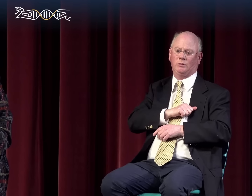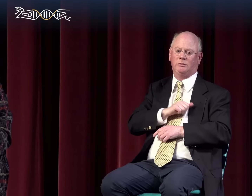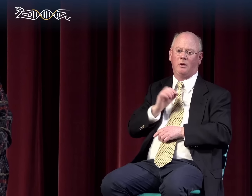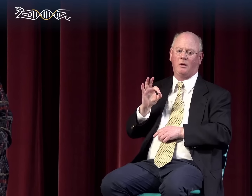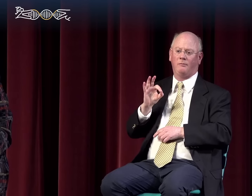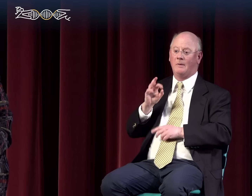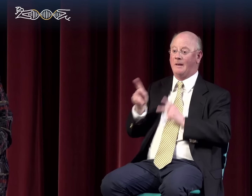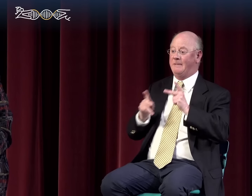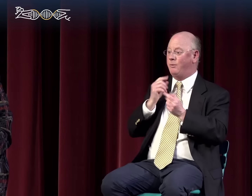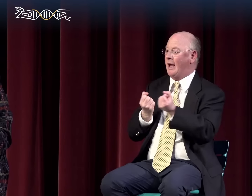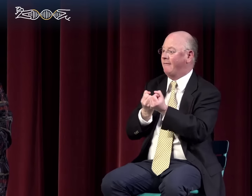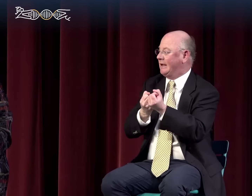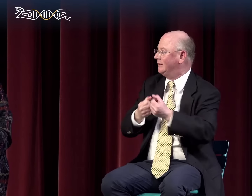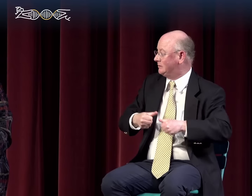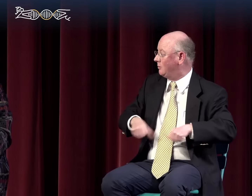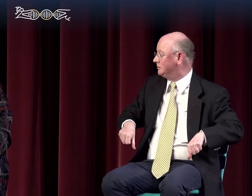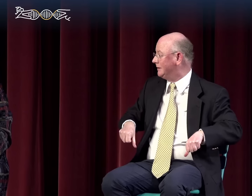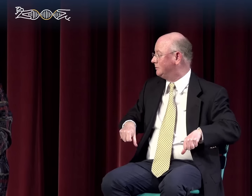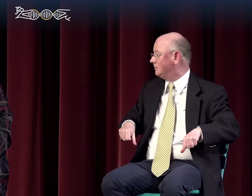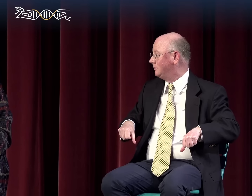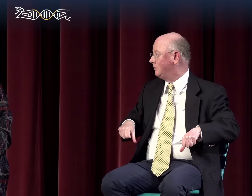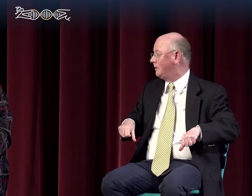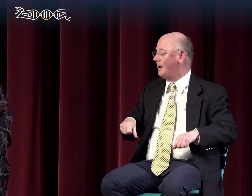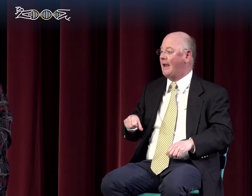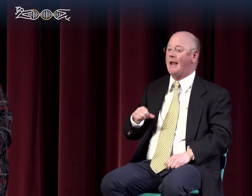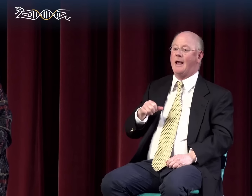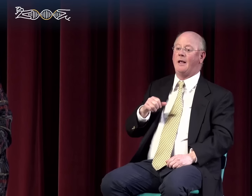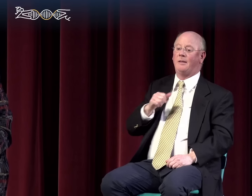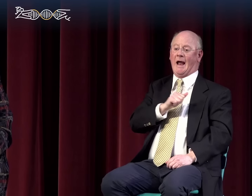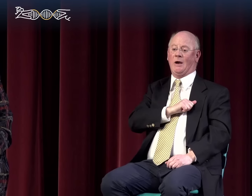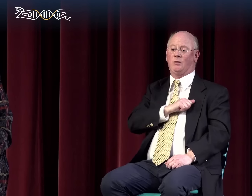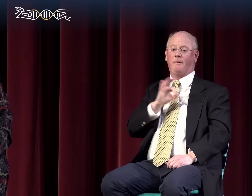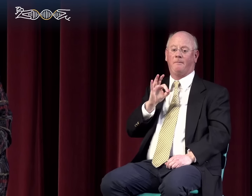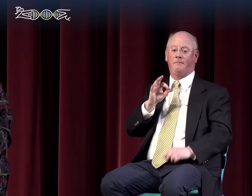about attitudes of those who were advocating sterilization.